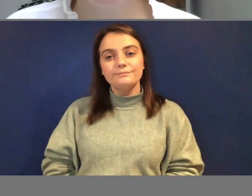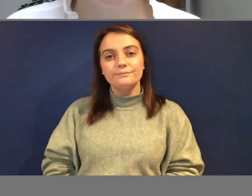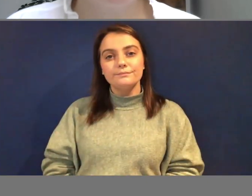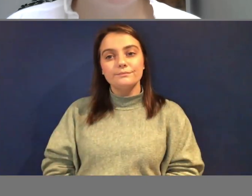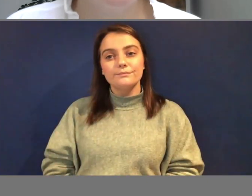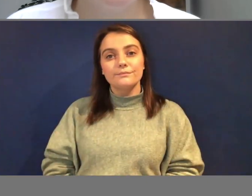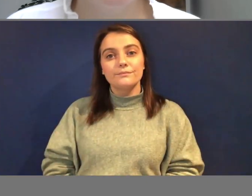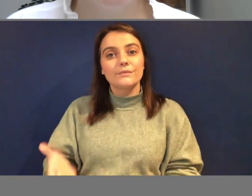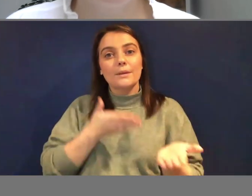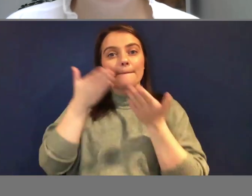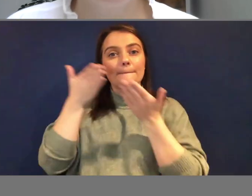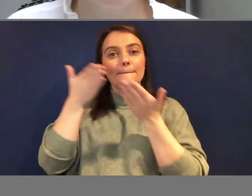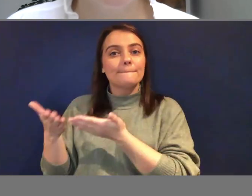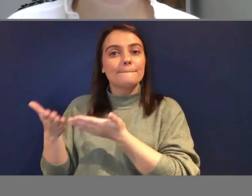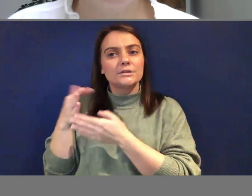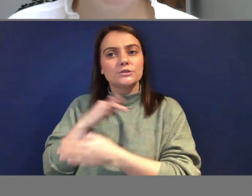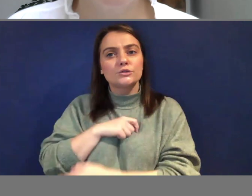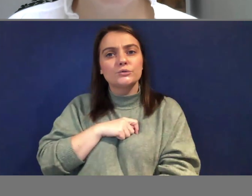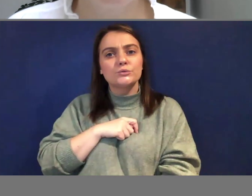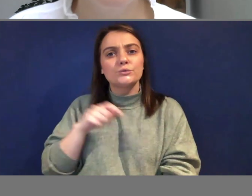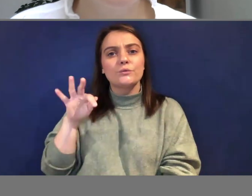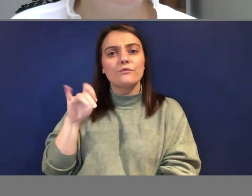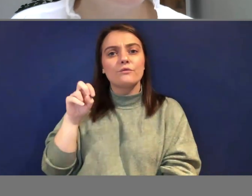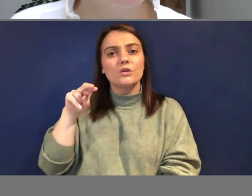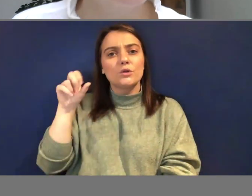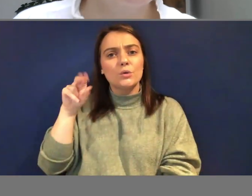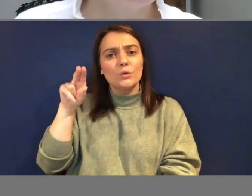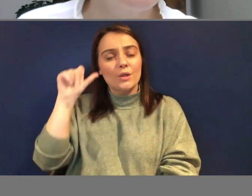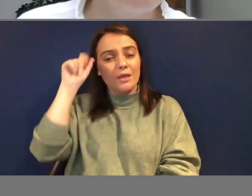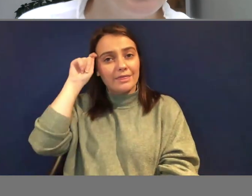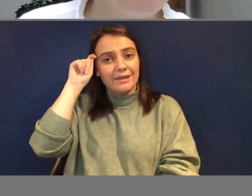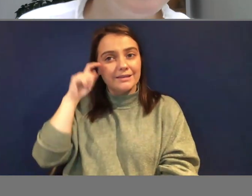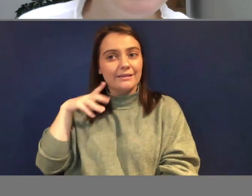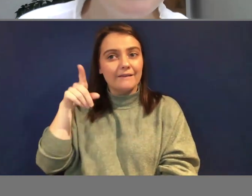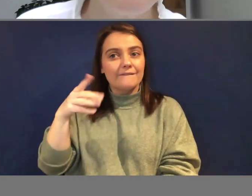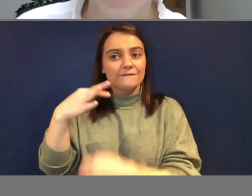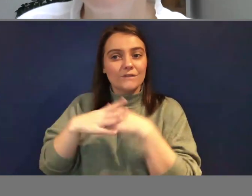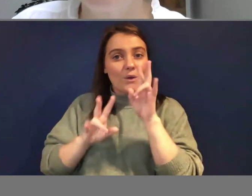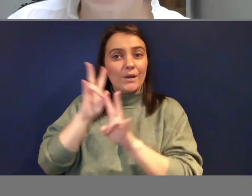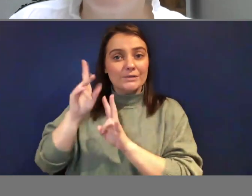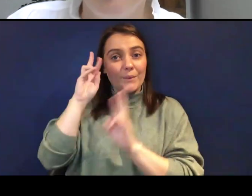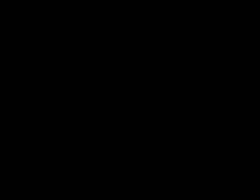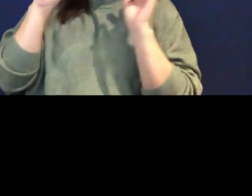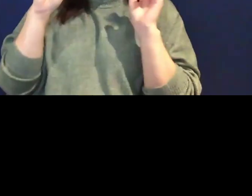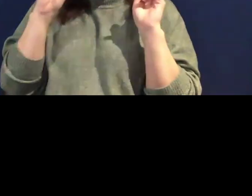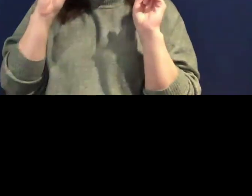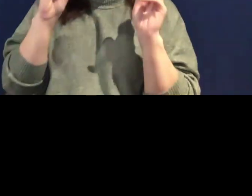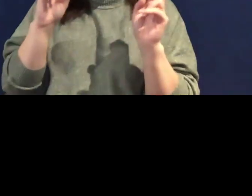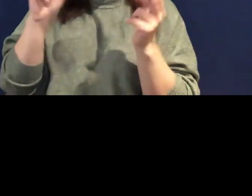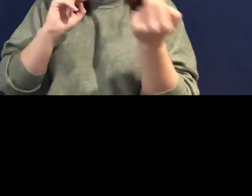back to you I think Fionnuala for any questions that are coming up I hope I can answer them